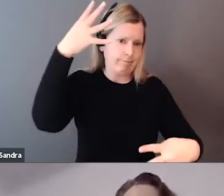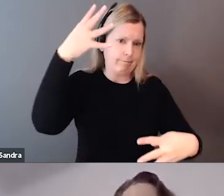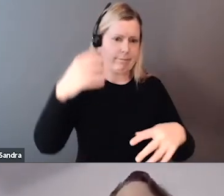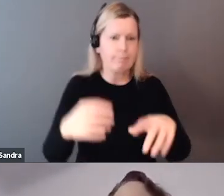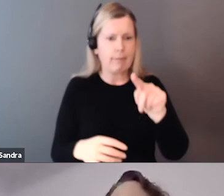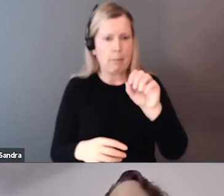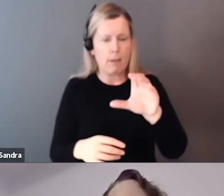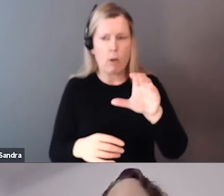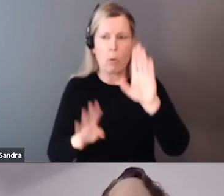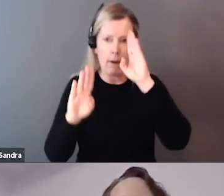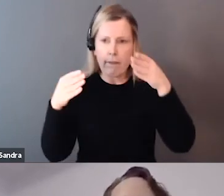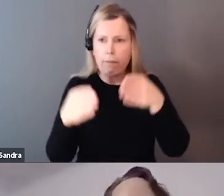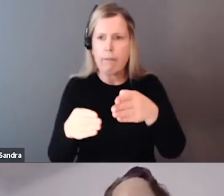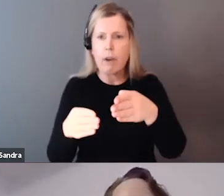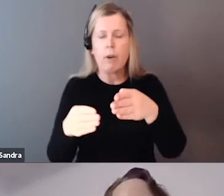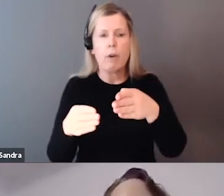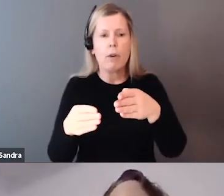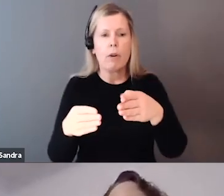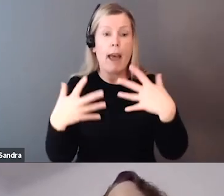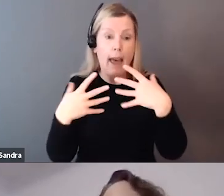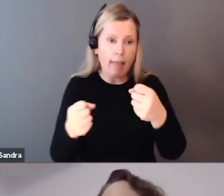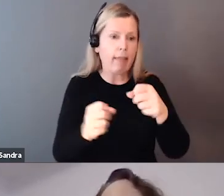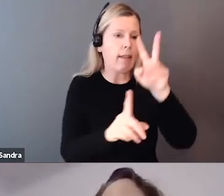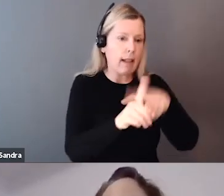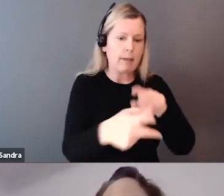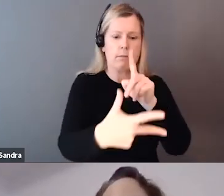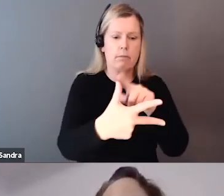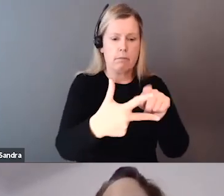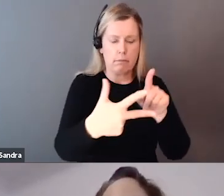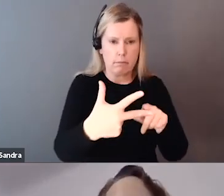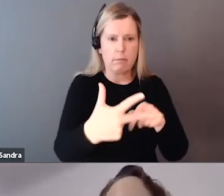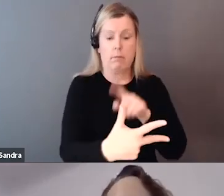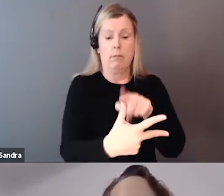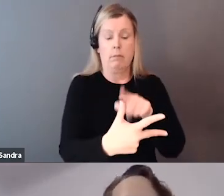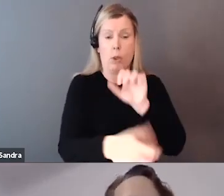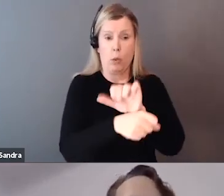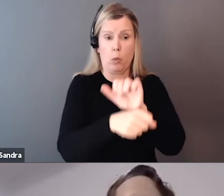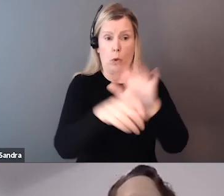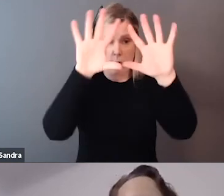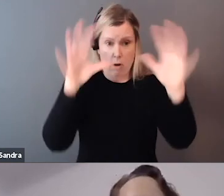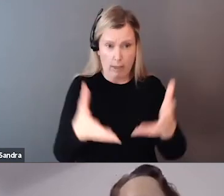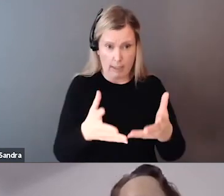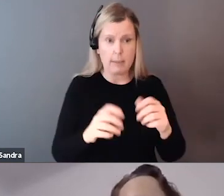context as well as for the claim’s context. So in the work context, we have issues such as workplace